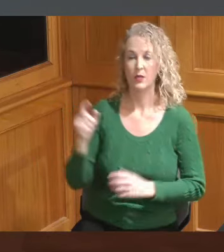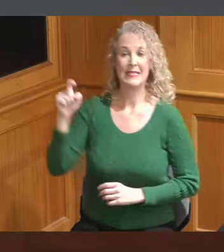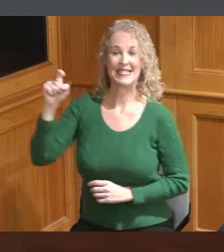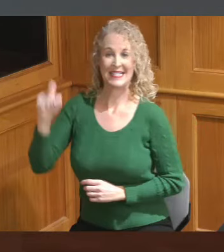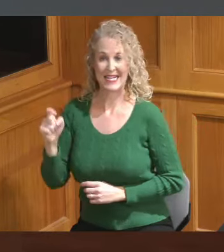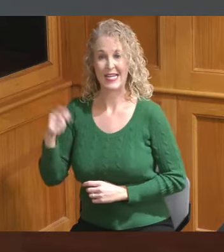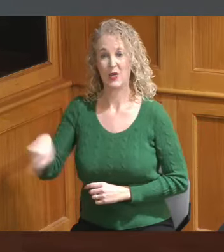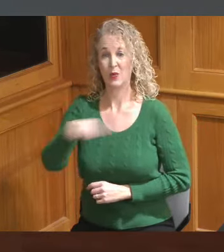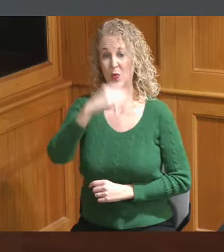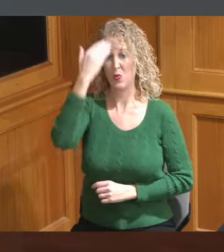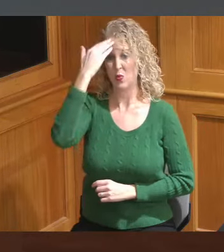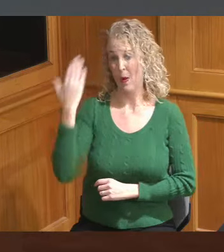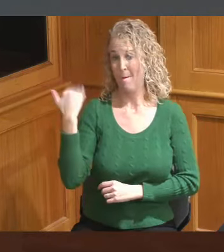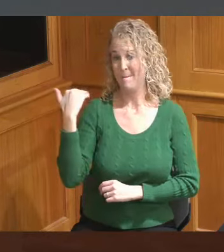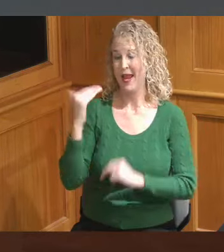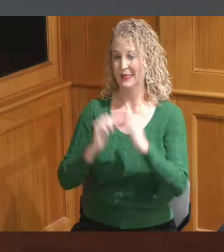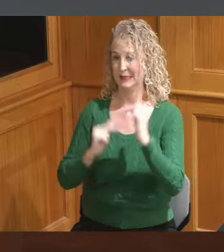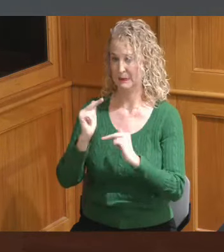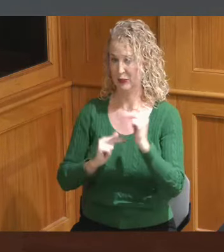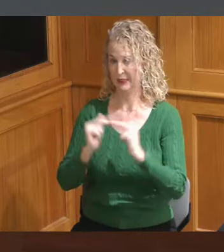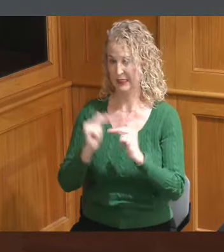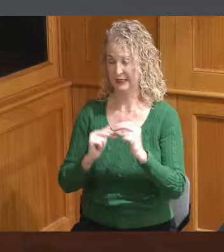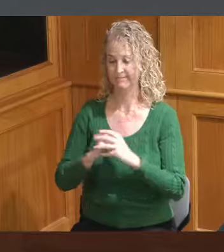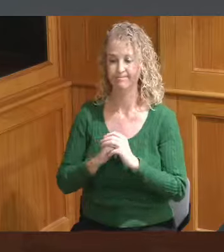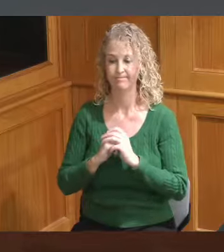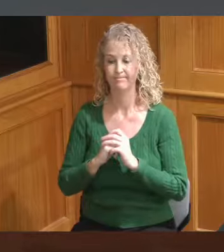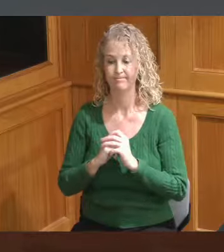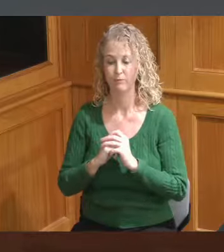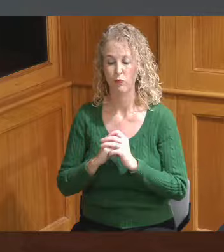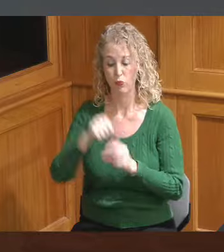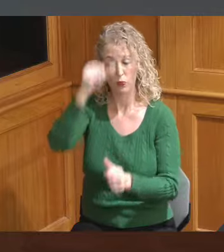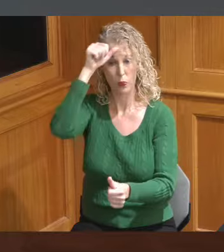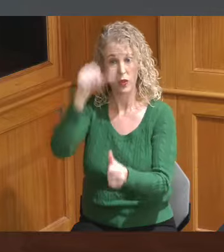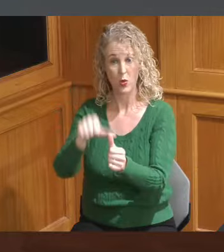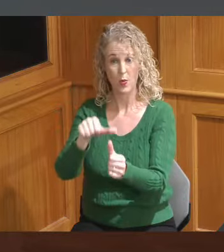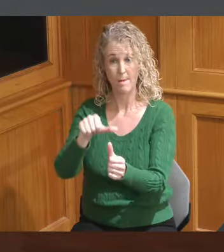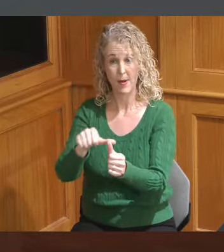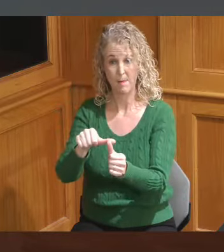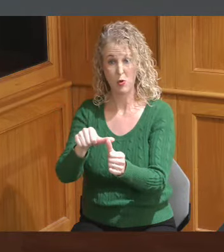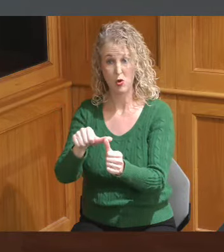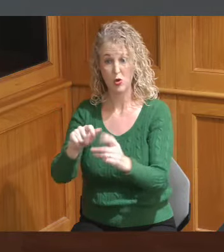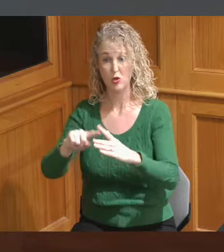were working in. And it really all goes back to if you remember the this started with the crime lab